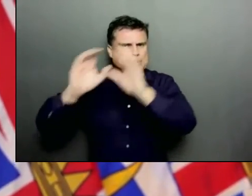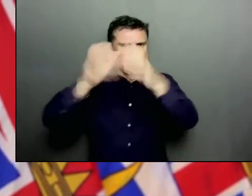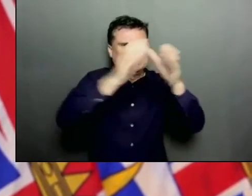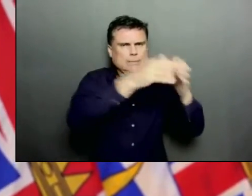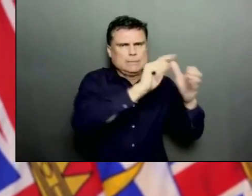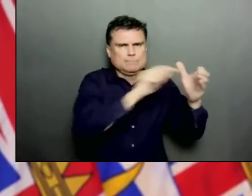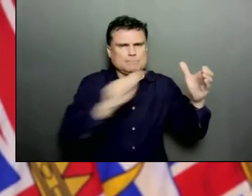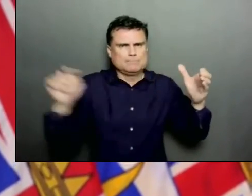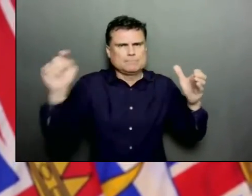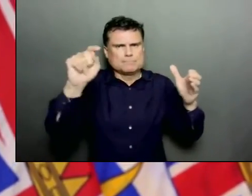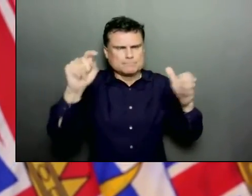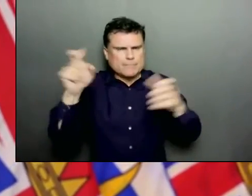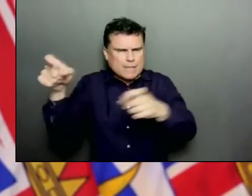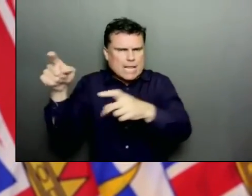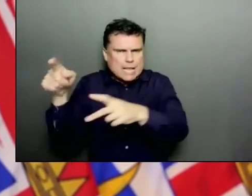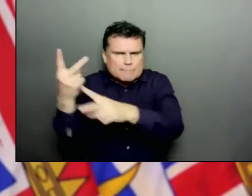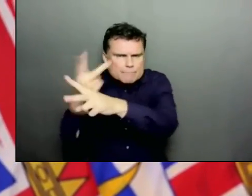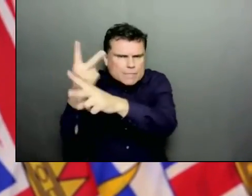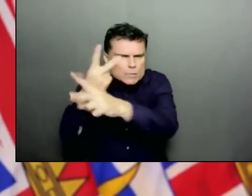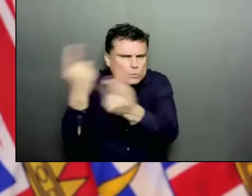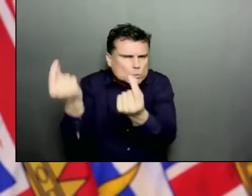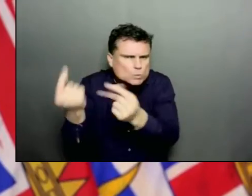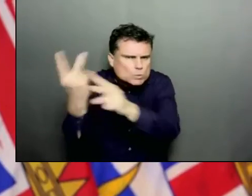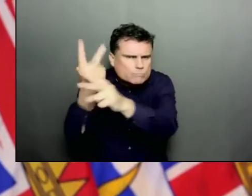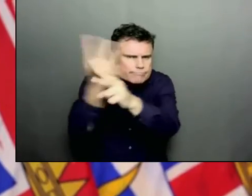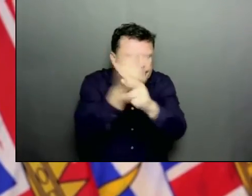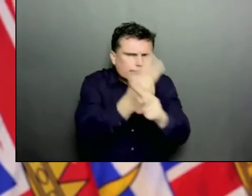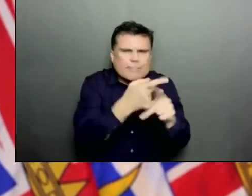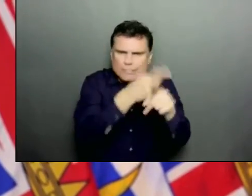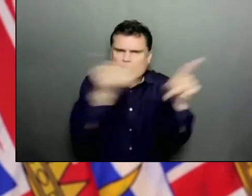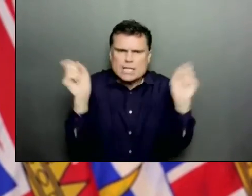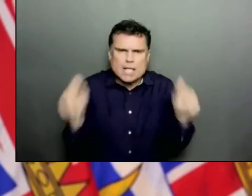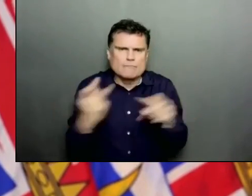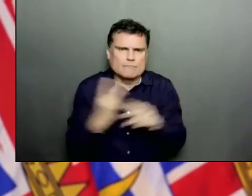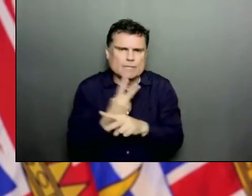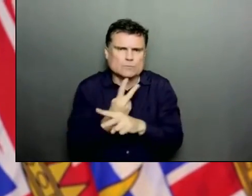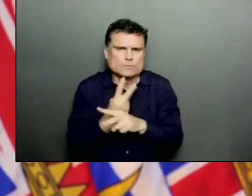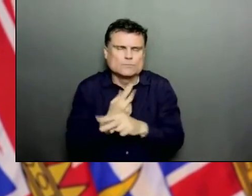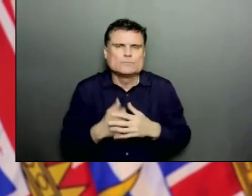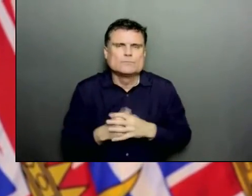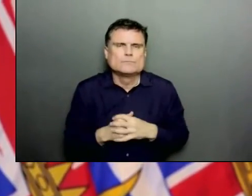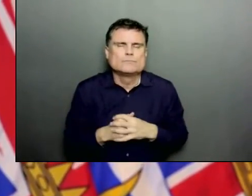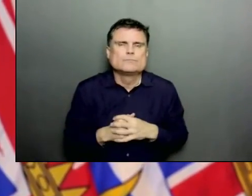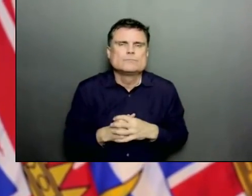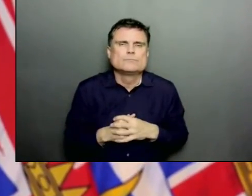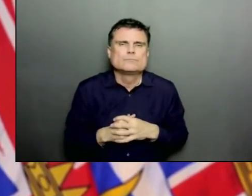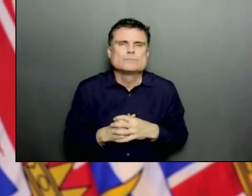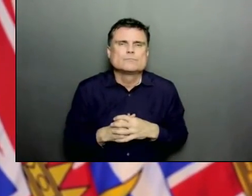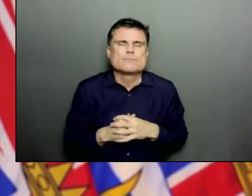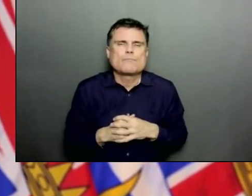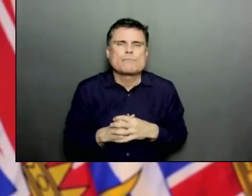Pfizer vaccine in that it doesn't come in the same sort of shippers, but it does